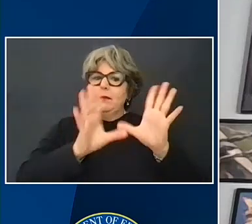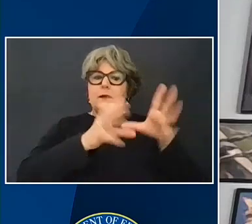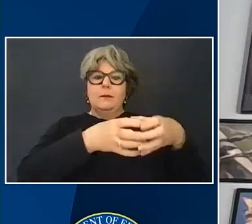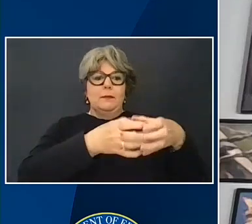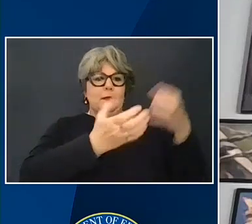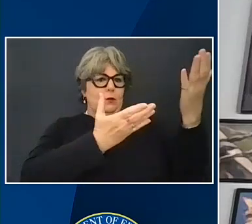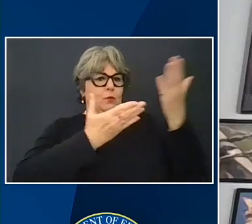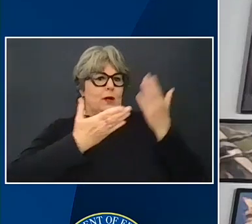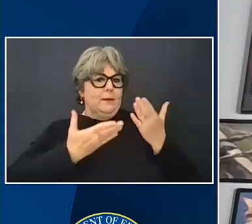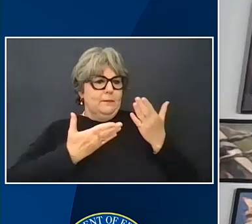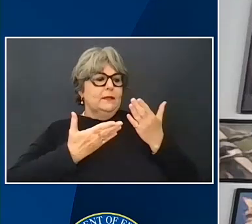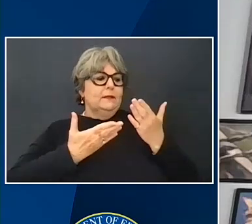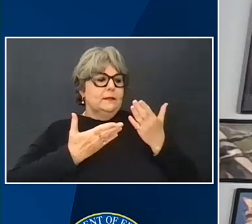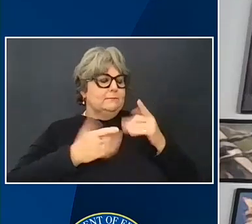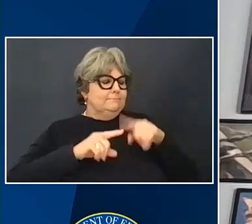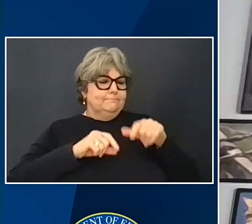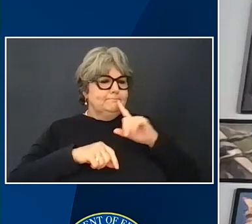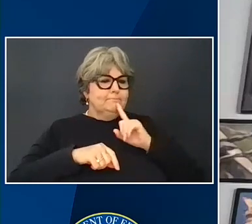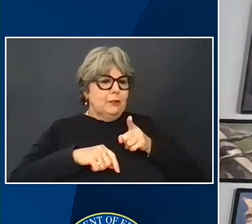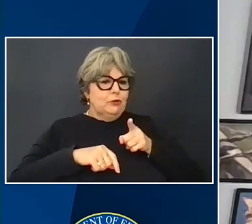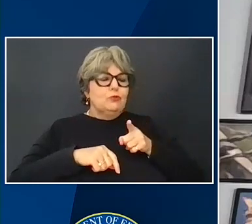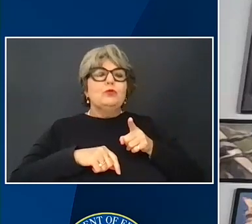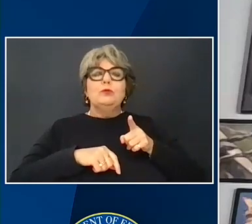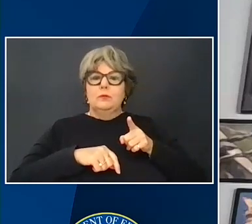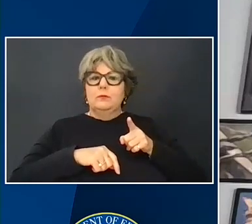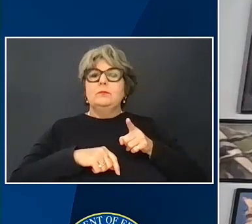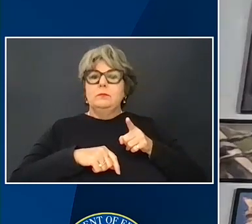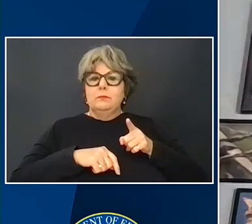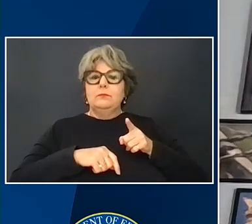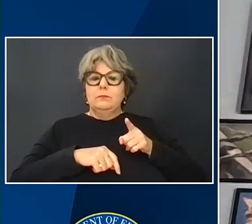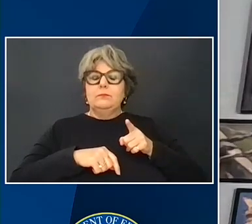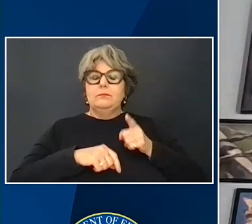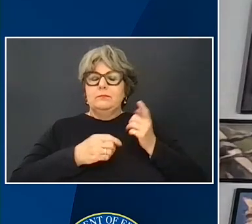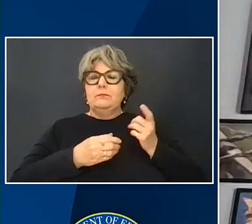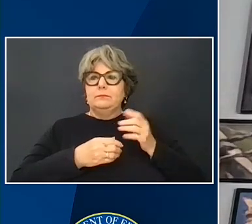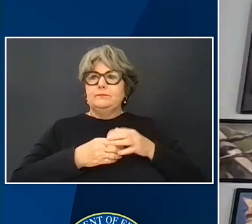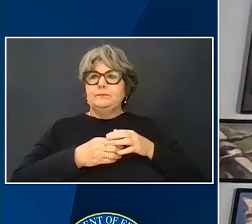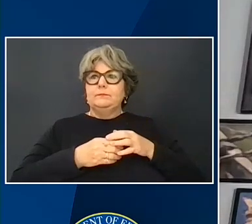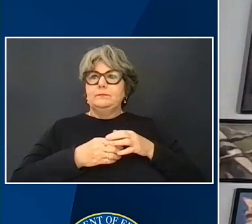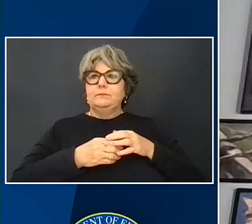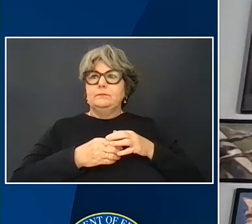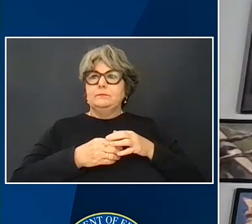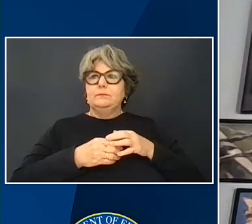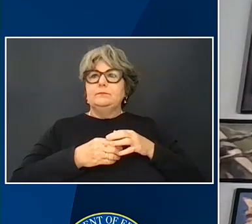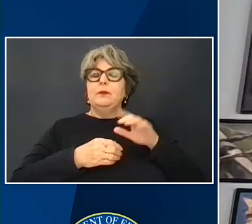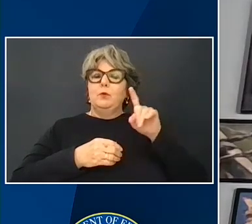I'm not sure, but yeah, we would definitely, you know, kind of have to take a look at that. But we really.